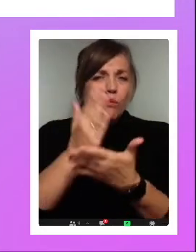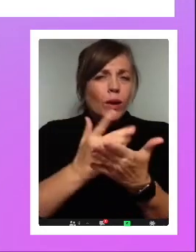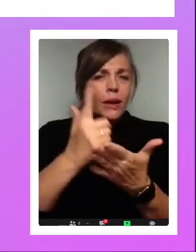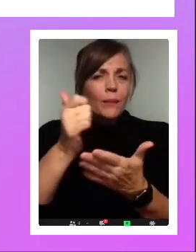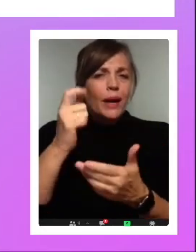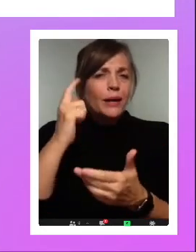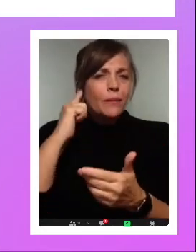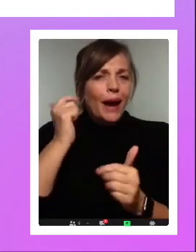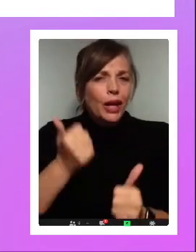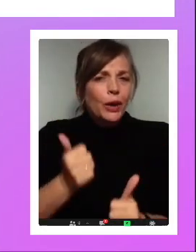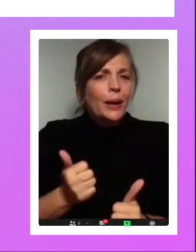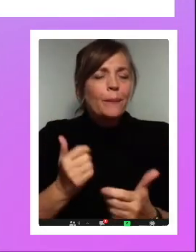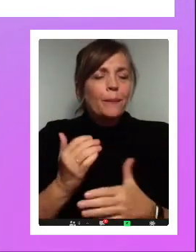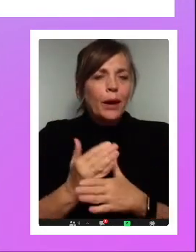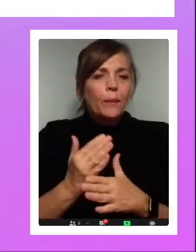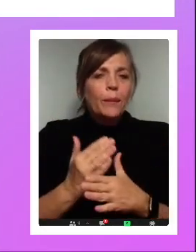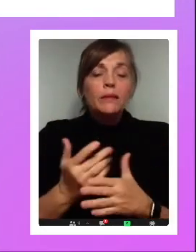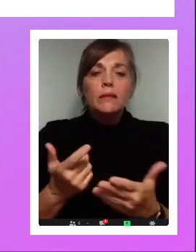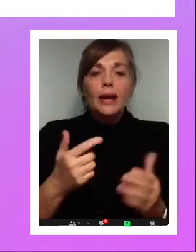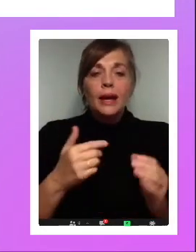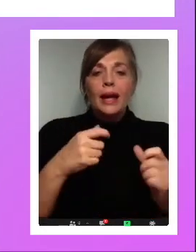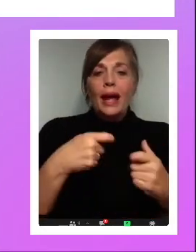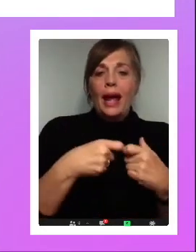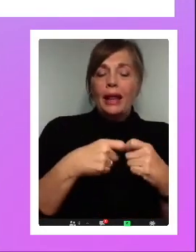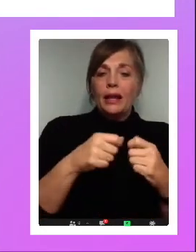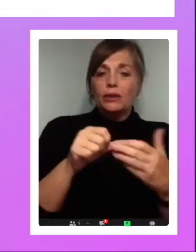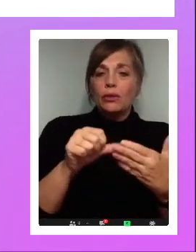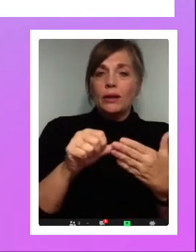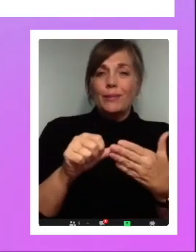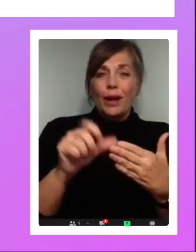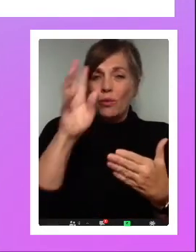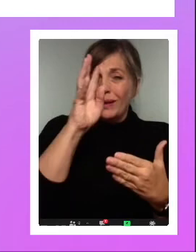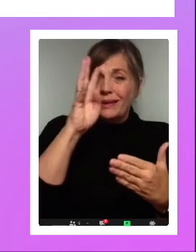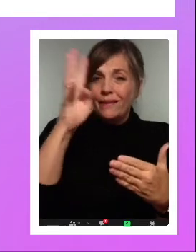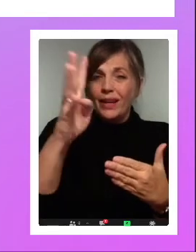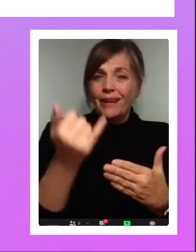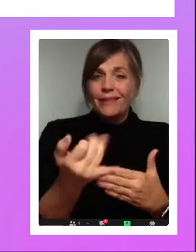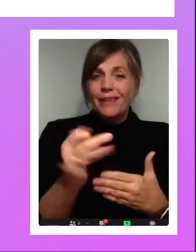electronic mail was invented in 1971 or '72